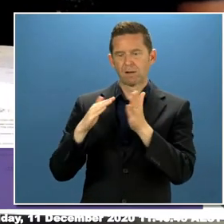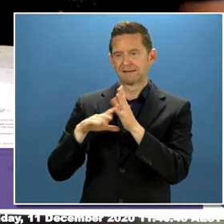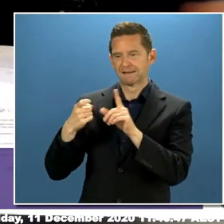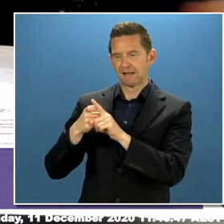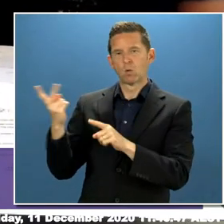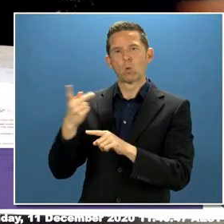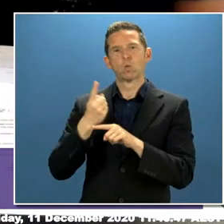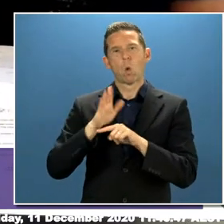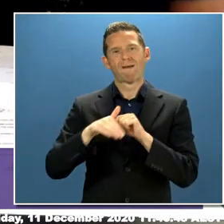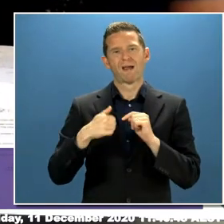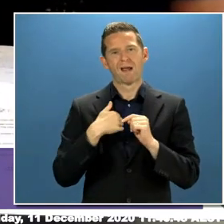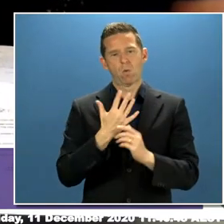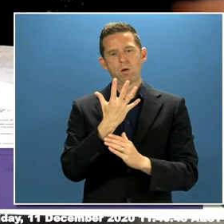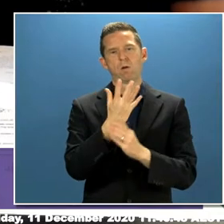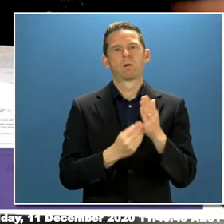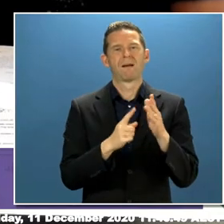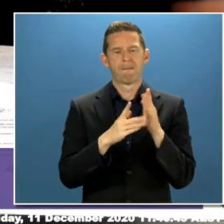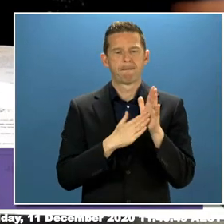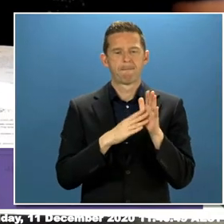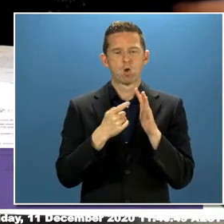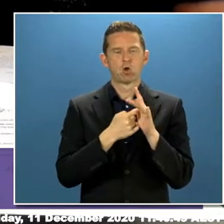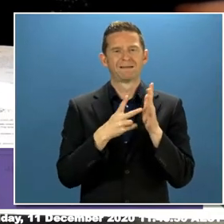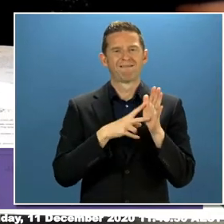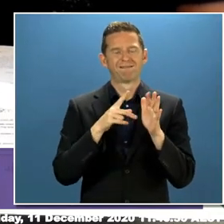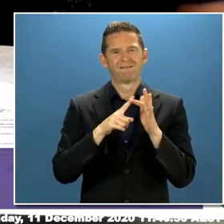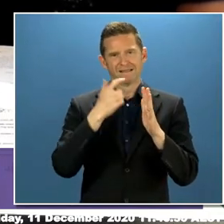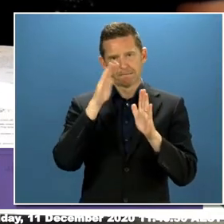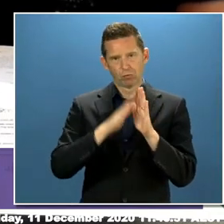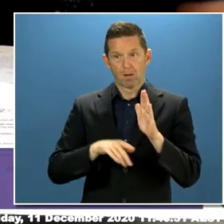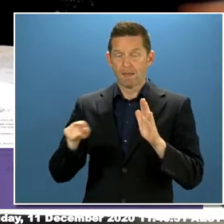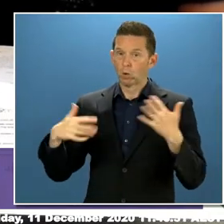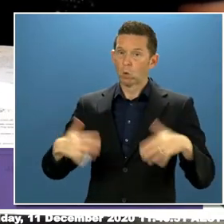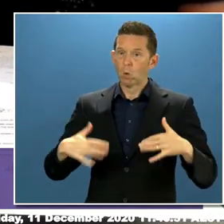empathy sits very well in what people understand and learn from those.